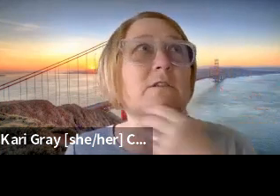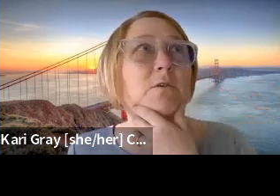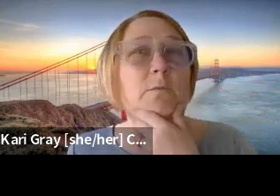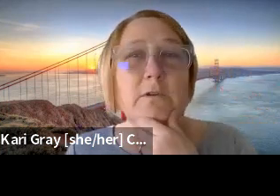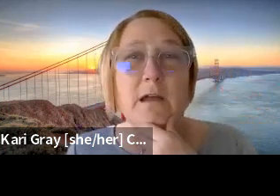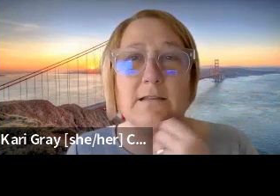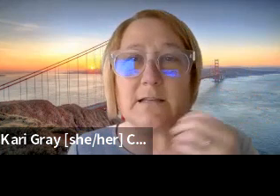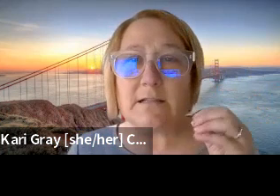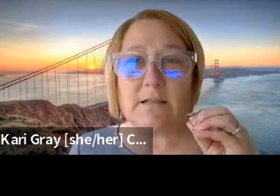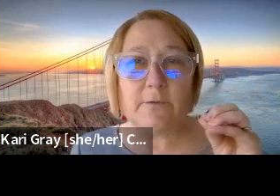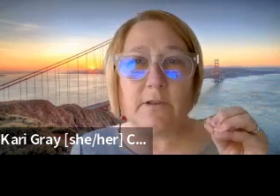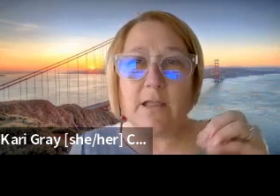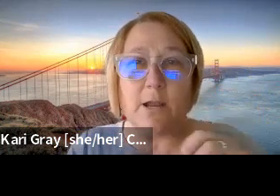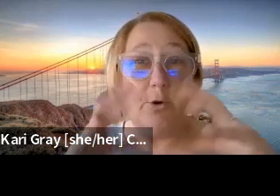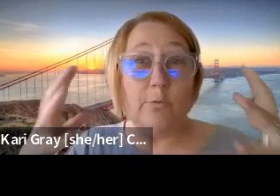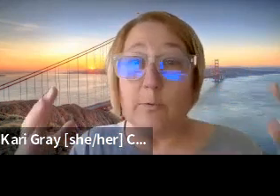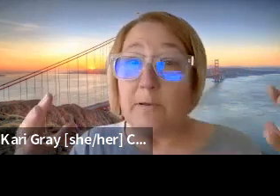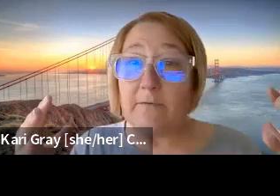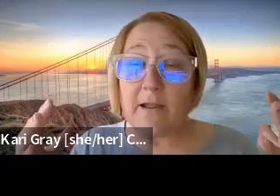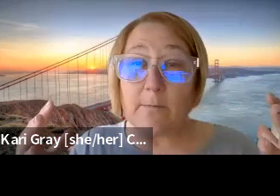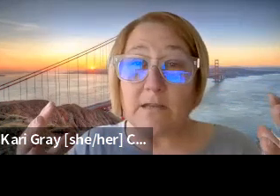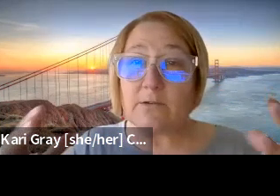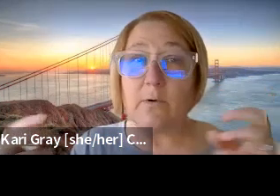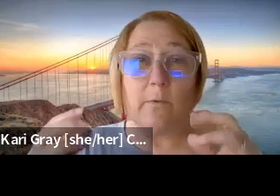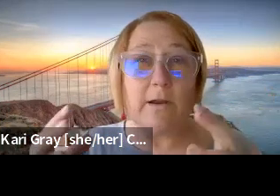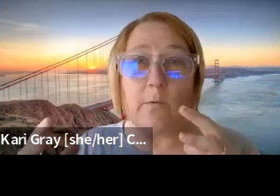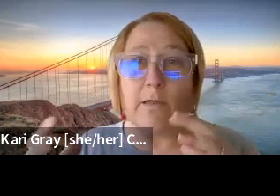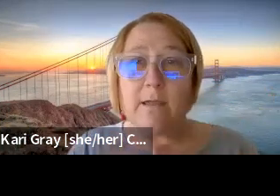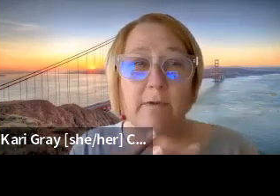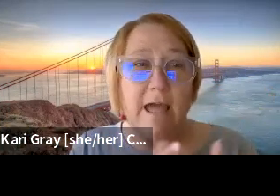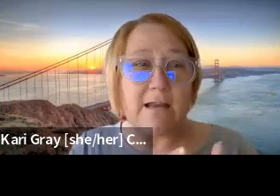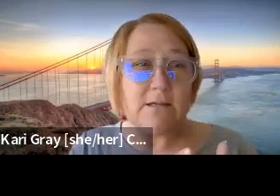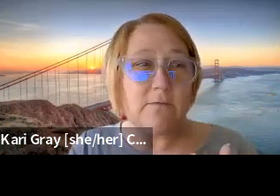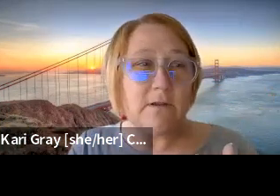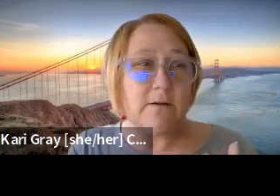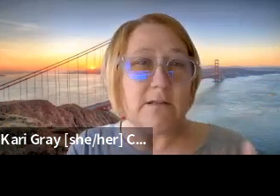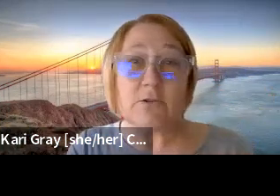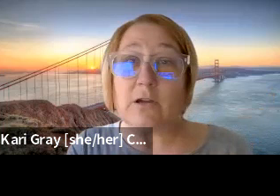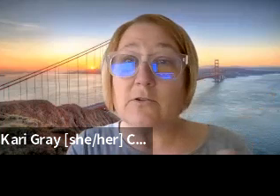who were not successful in a group environment, or went on one, they react to their instructors